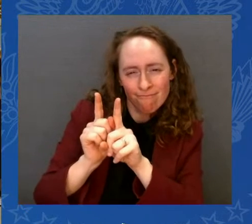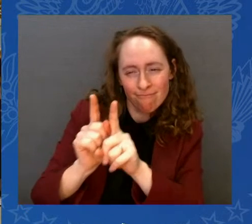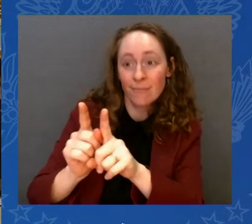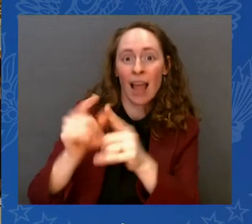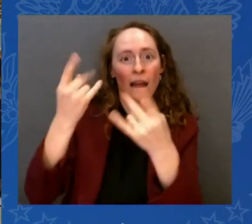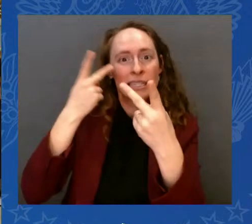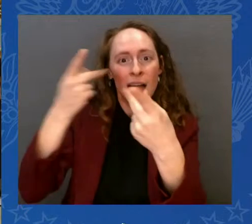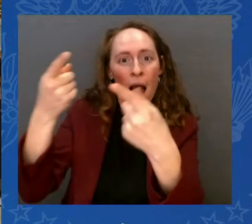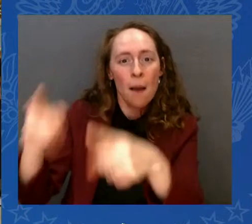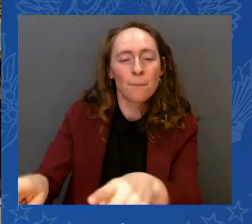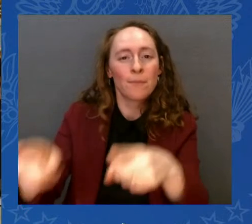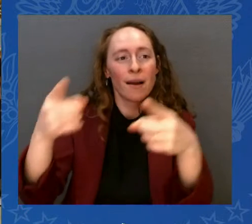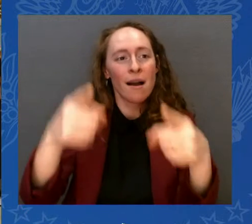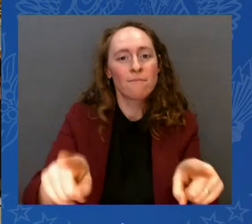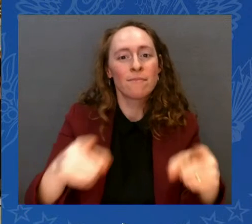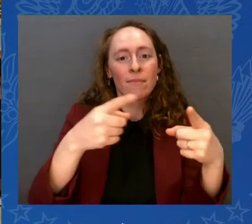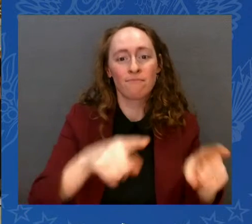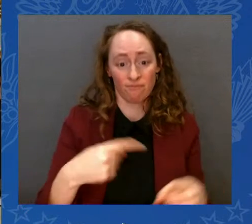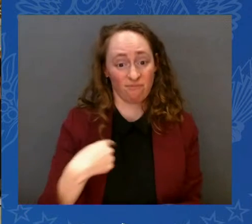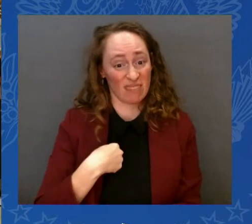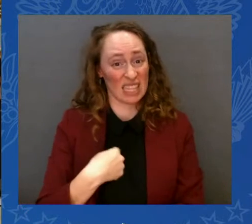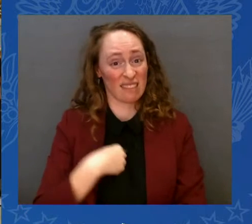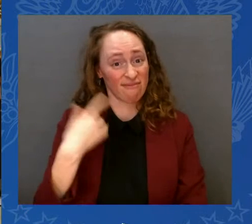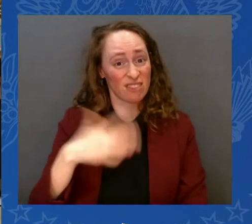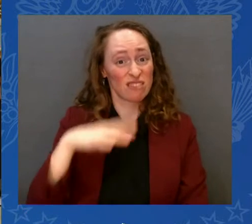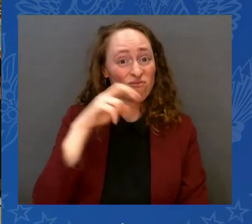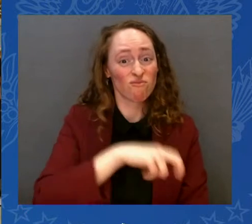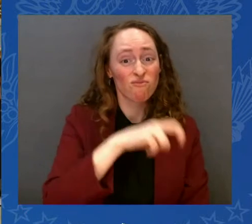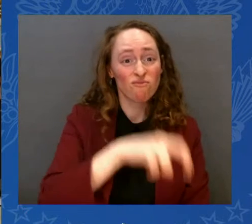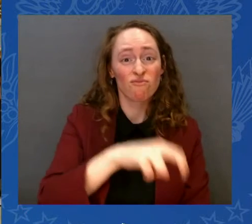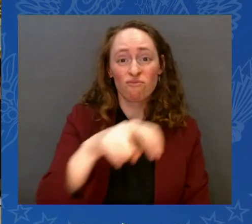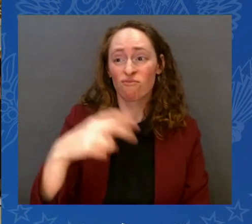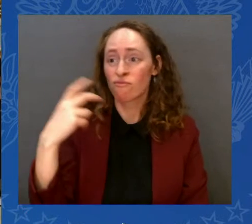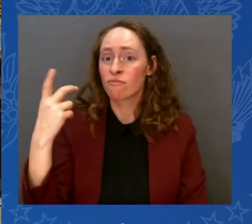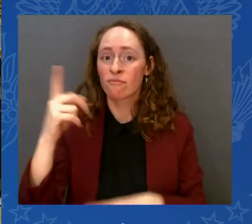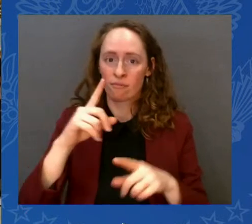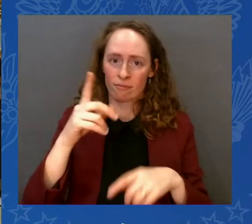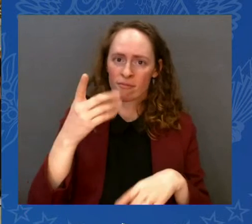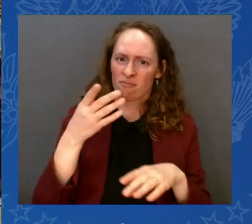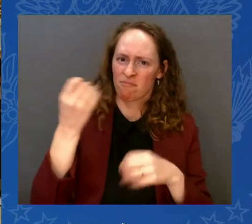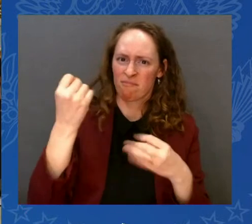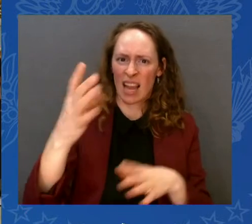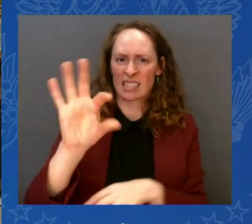and I've had the opportunity to do what I intend to continue to do, which is to lift up your leadership.